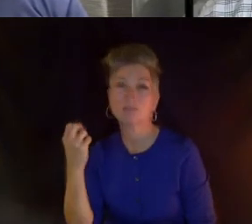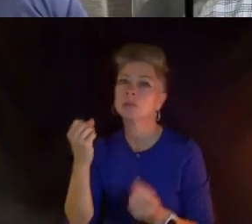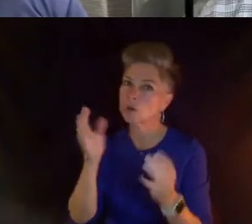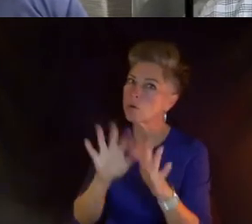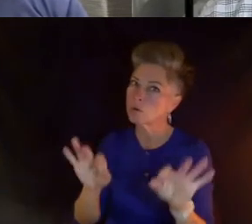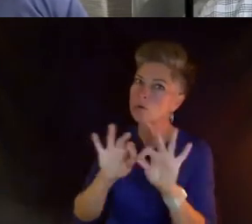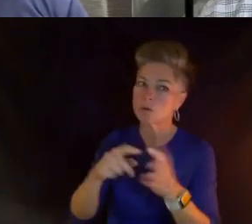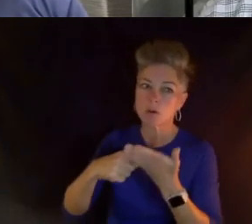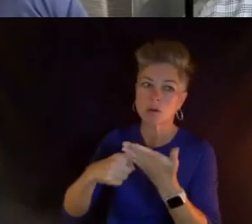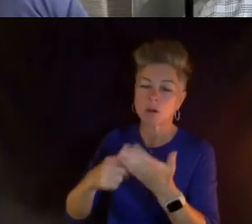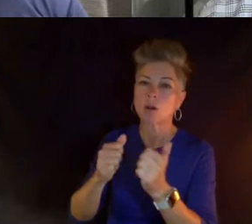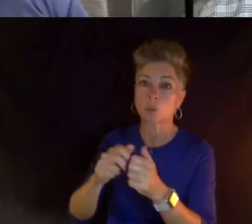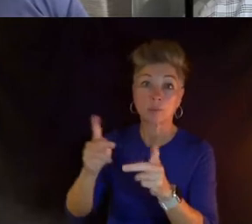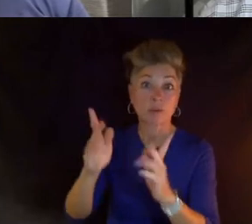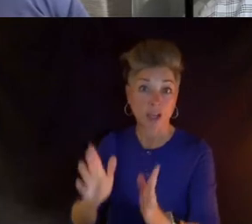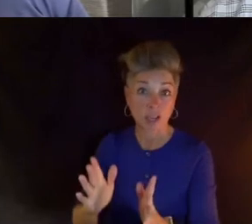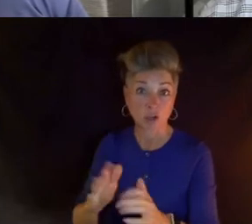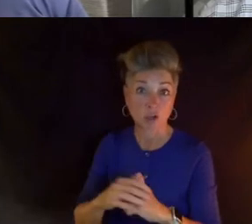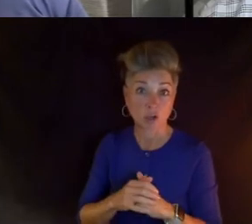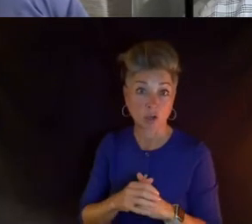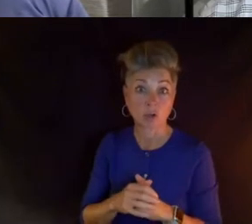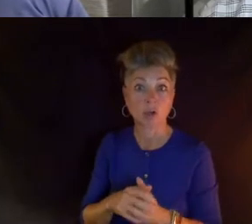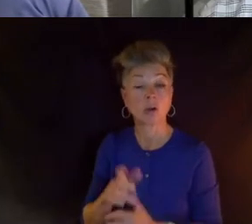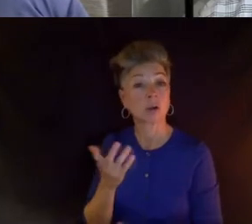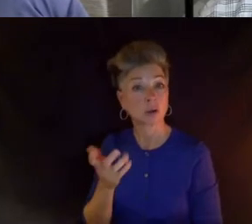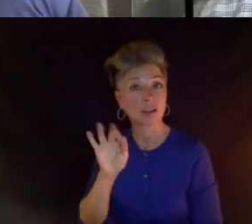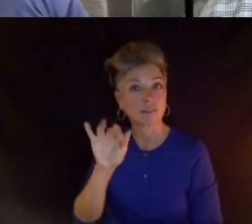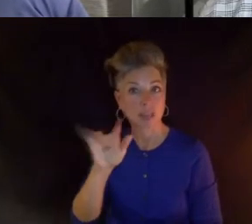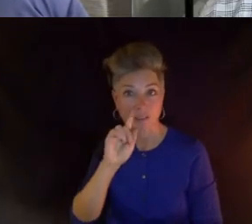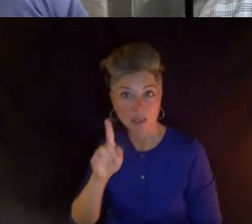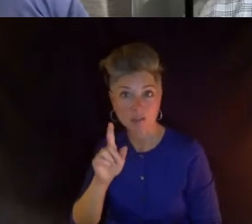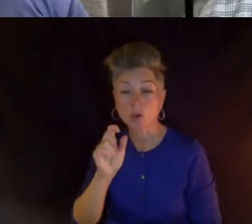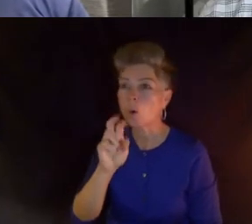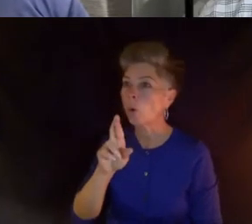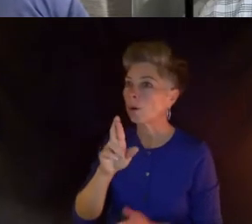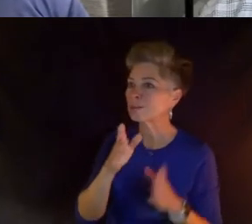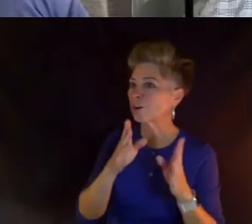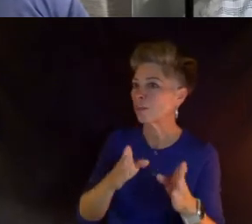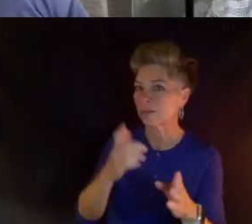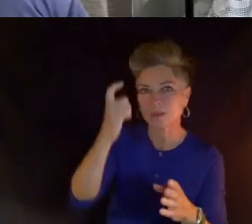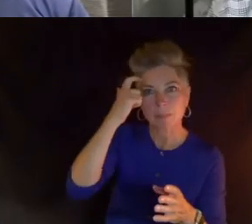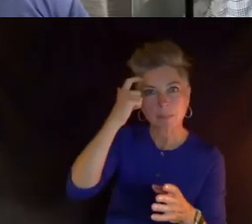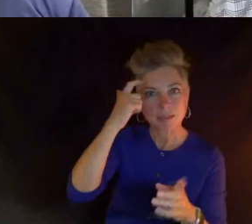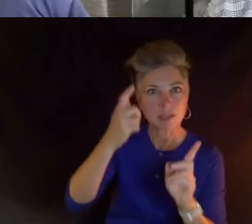if that's in fact the case or is there a method that makes better sense to reduce that theoretical risk of blood clots